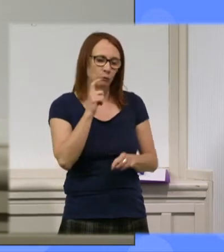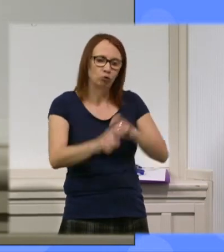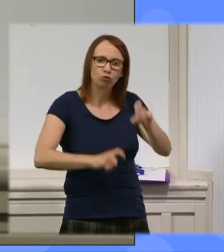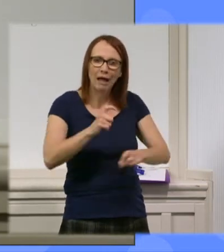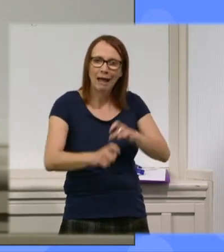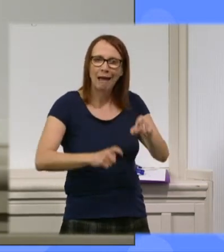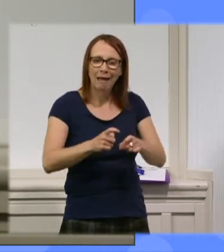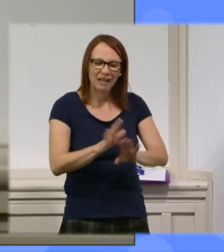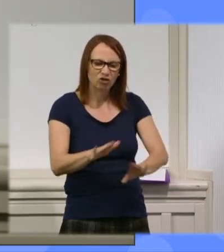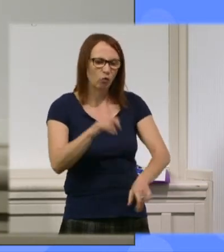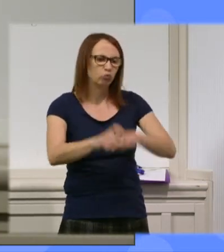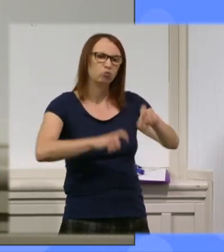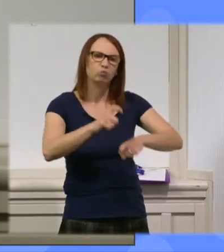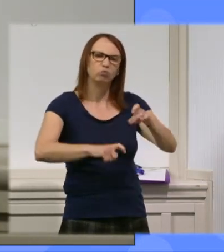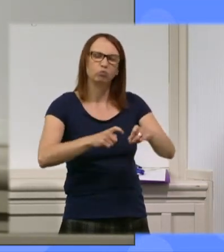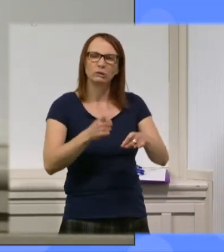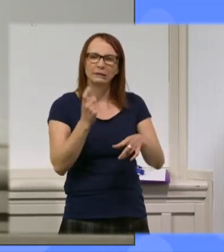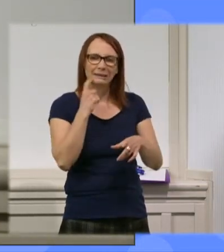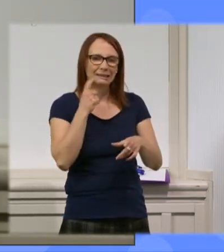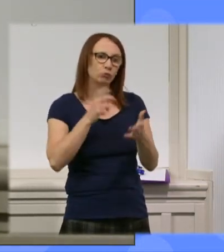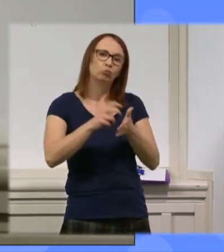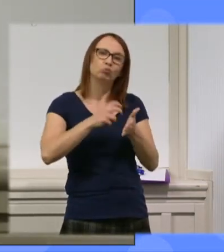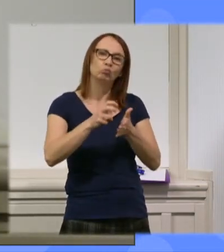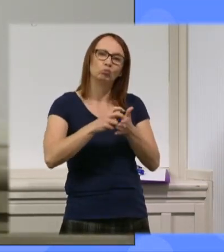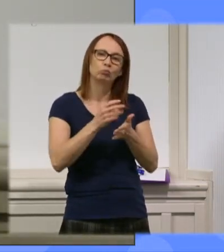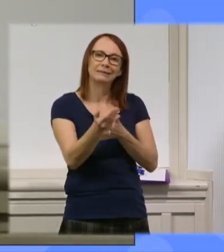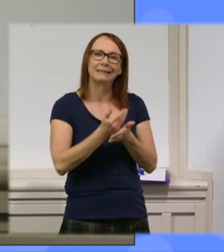in the streets because they're not prioritizing cars because we get rid of